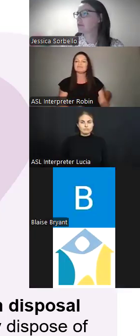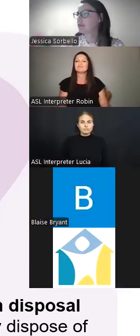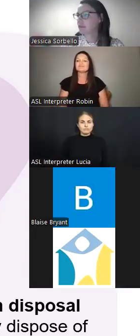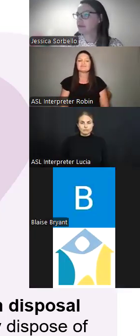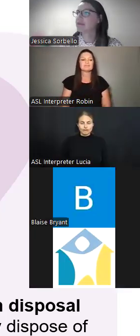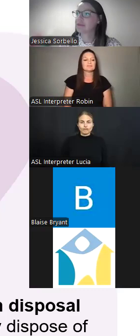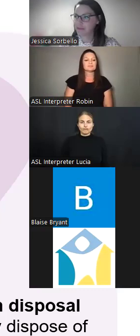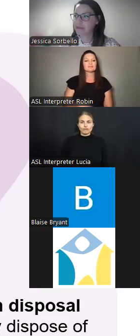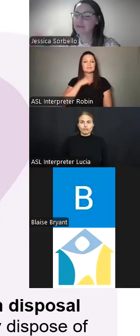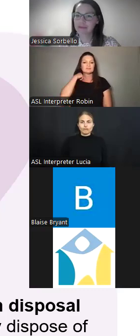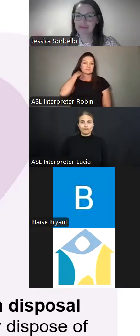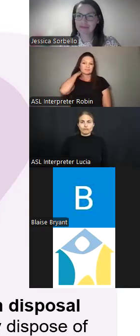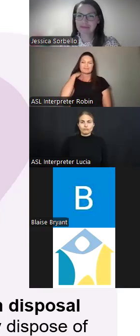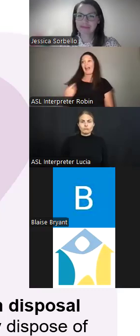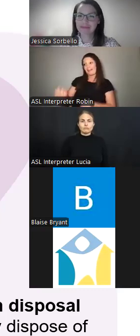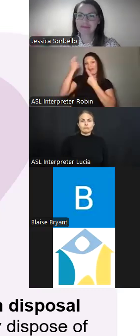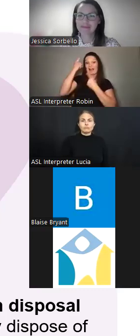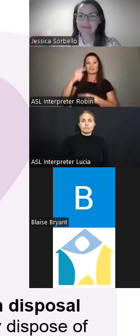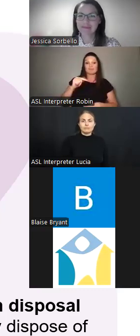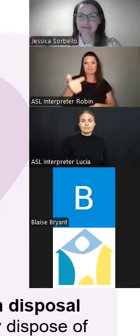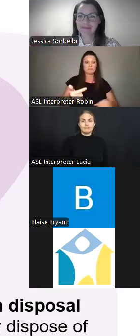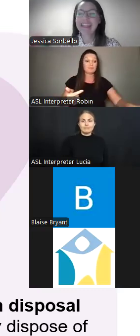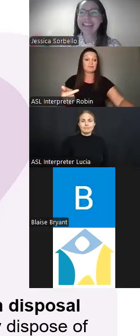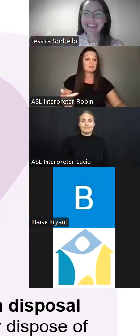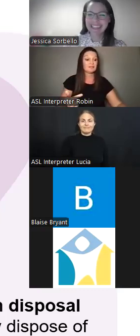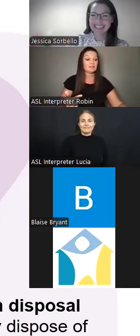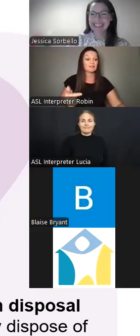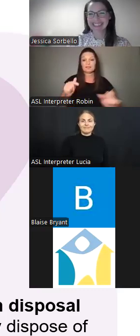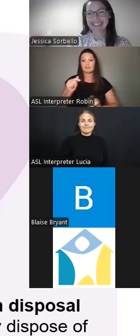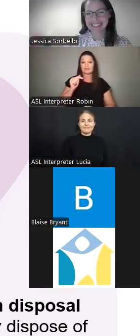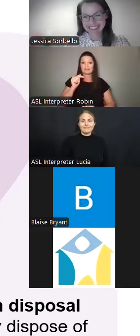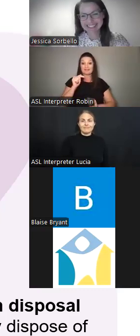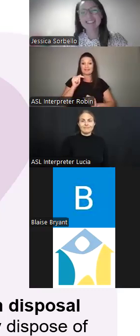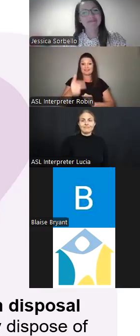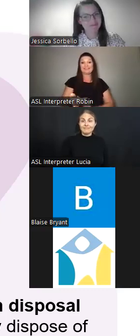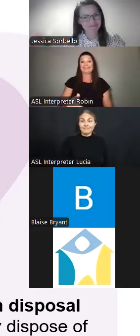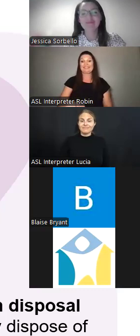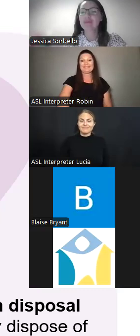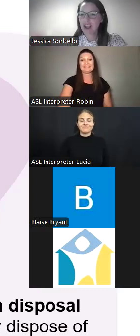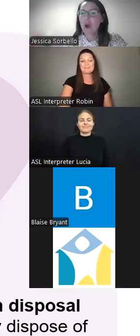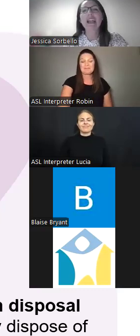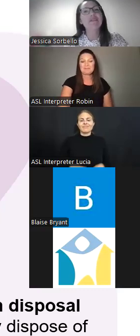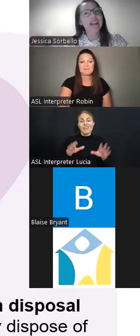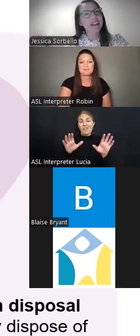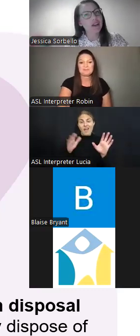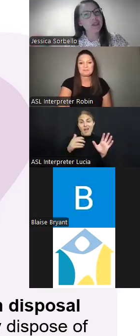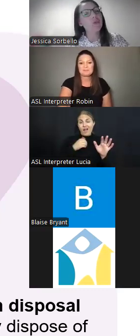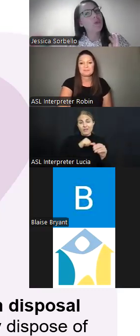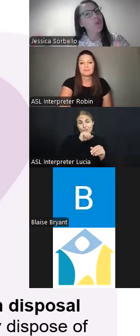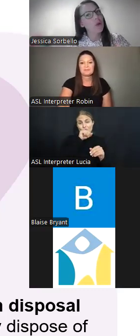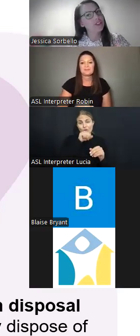I never get tired of hearing about dogs. Of a dog dad of two. »JESSICA SORBELLO: Everybody listens more when I bring dogs into the conversation.